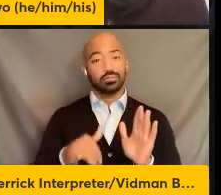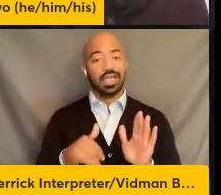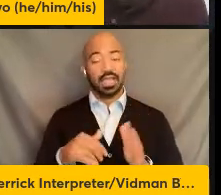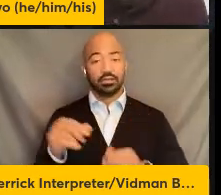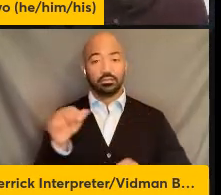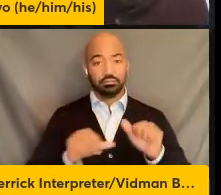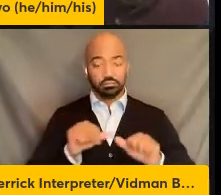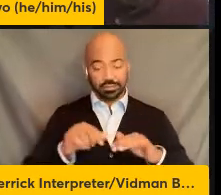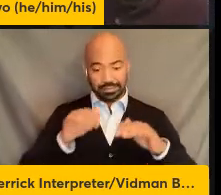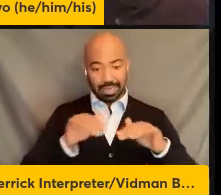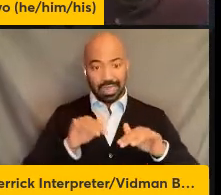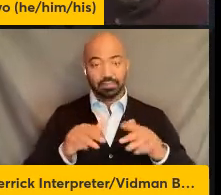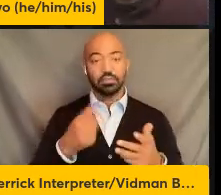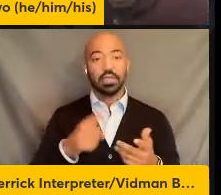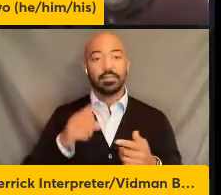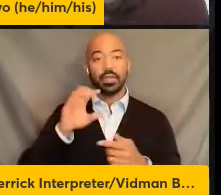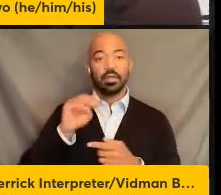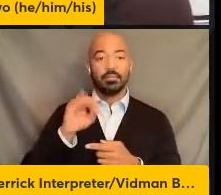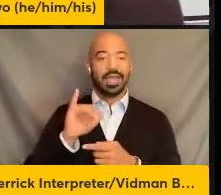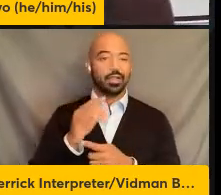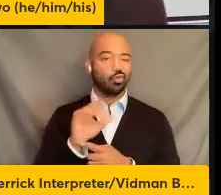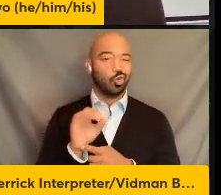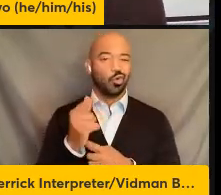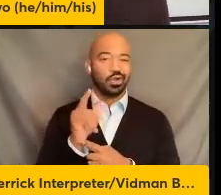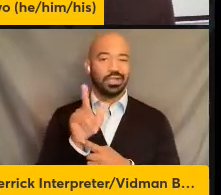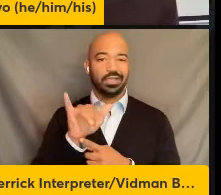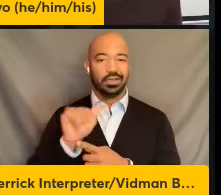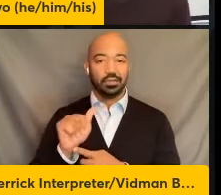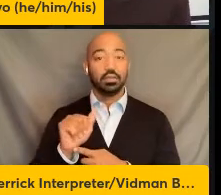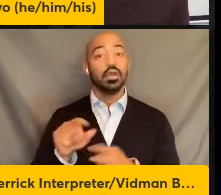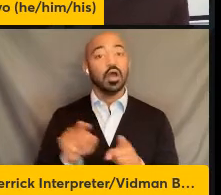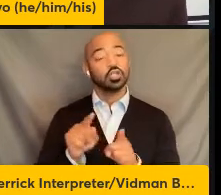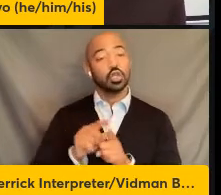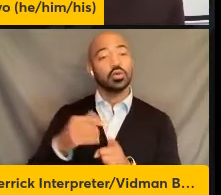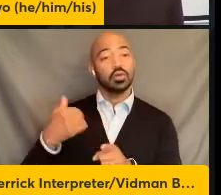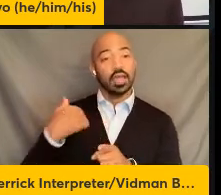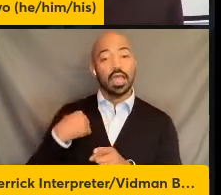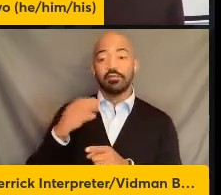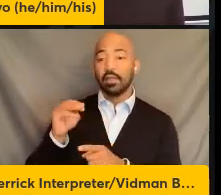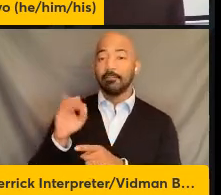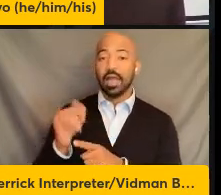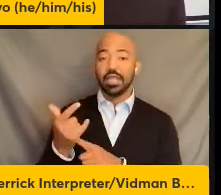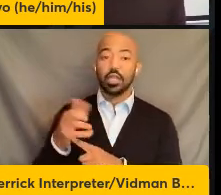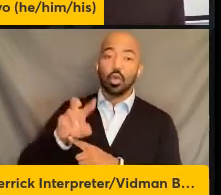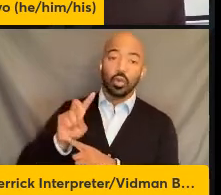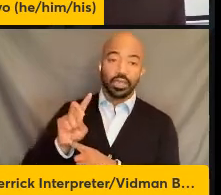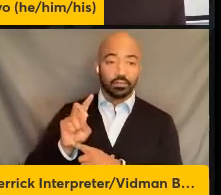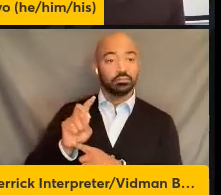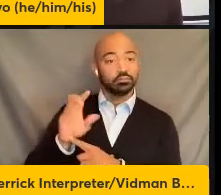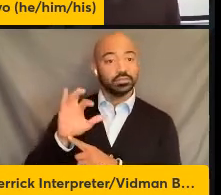years ago looking at microglia. And although they are macrophages, so they are myeloid cells. And similar to other